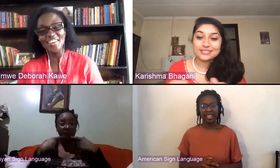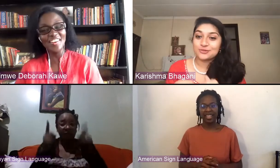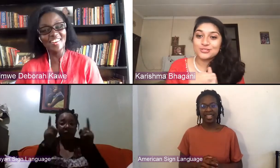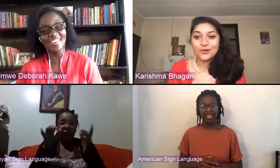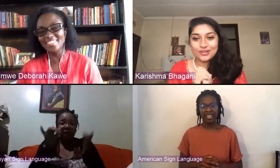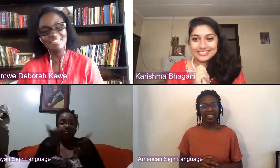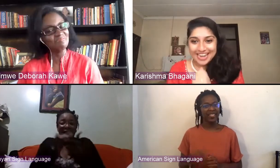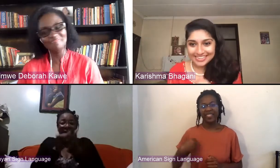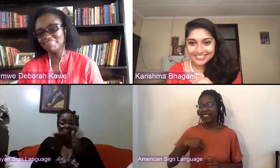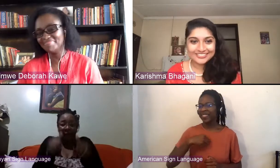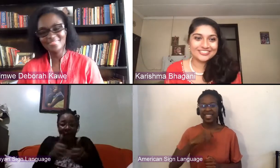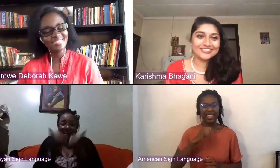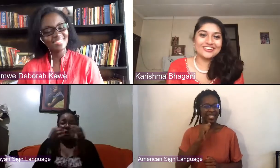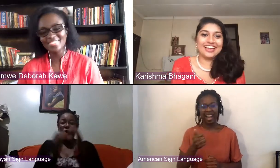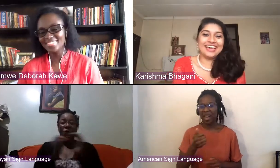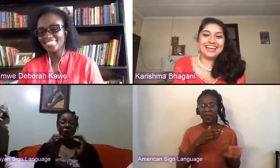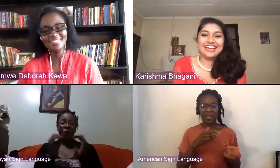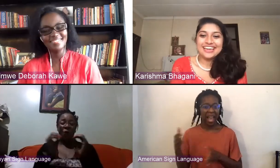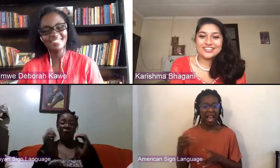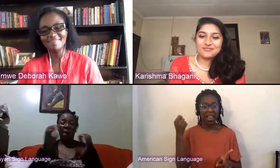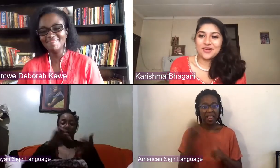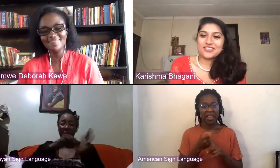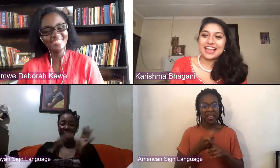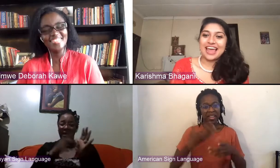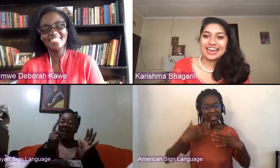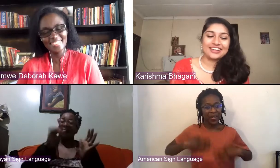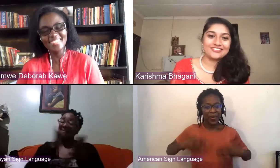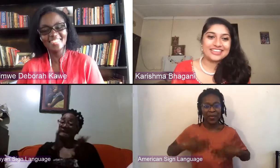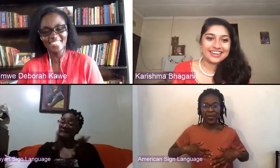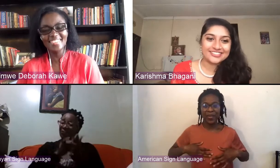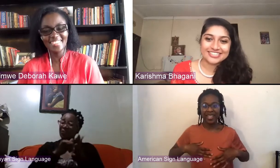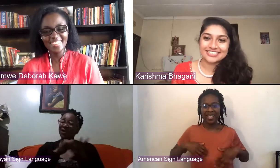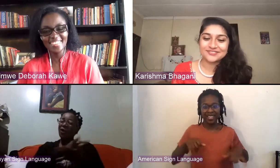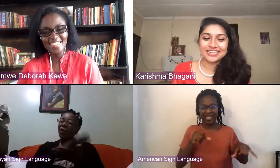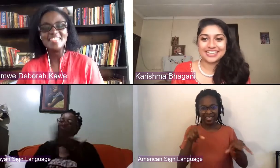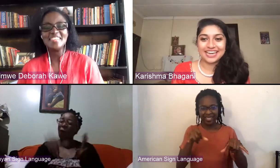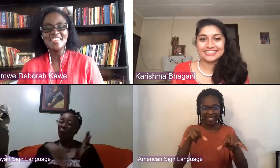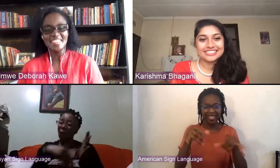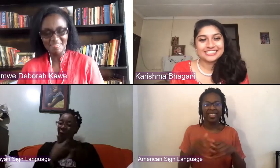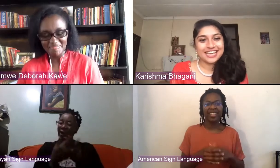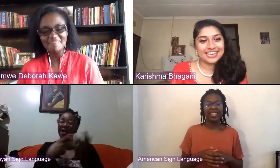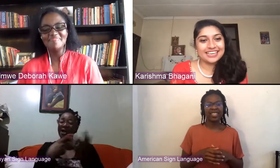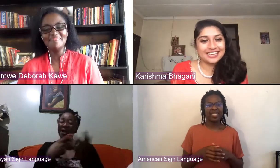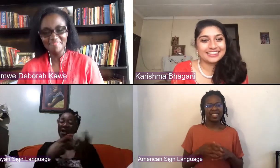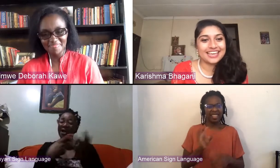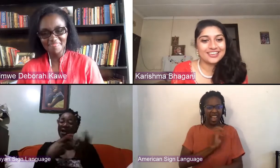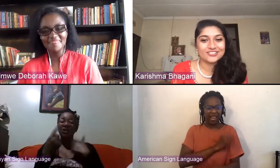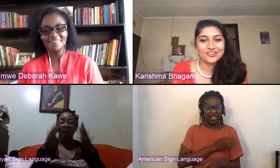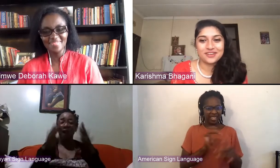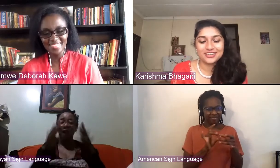It was so coincidental. So talk about the aligning of the energies but thank you so much